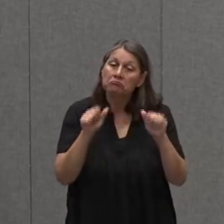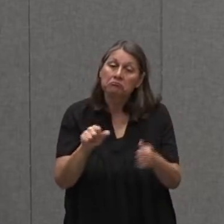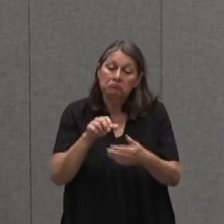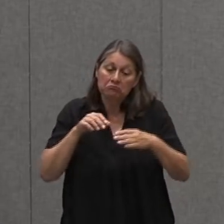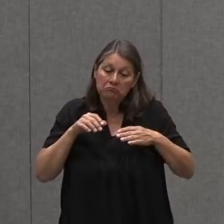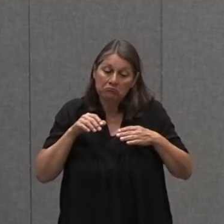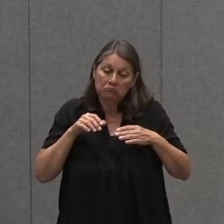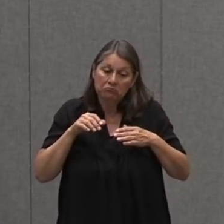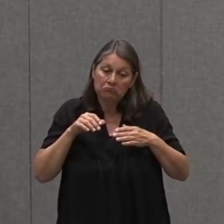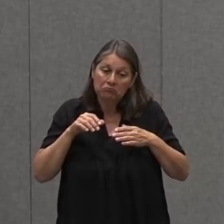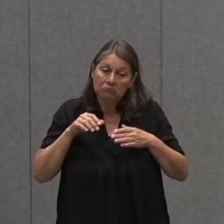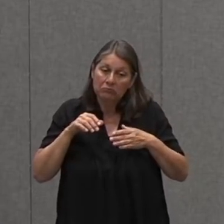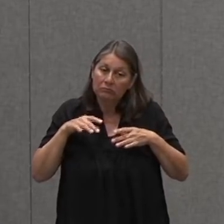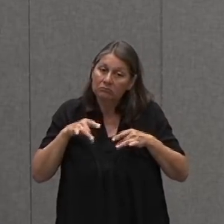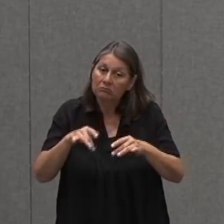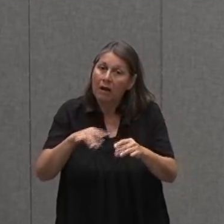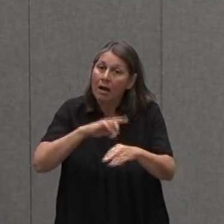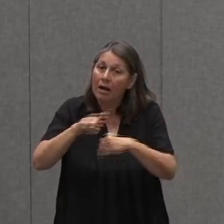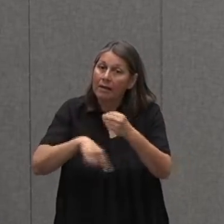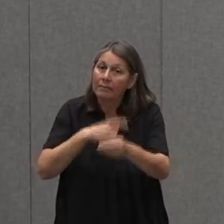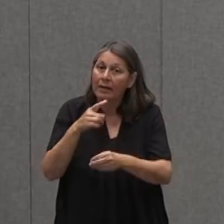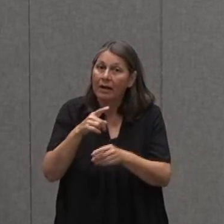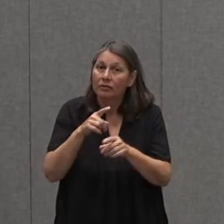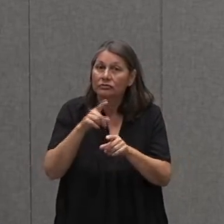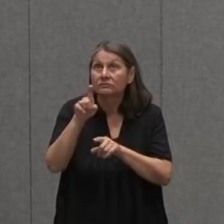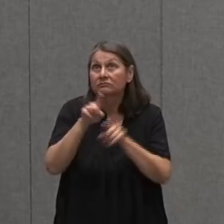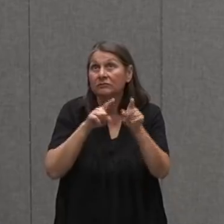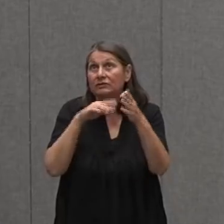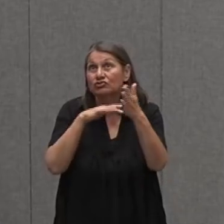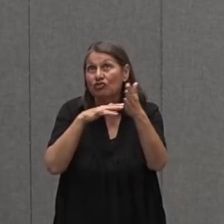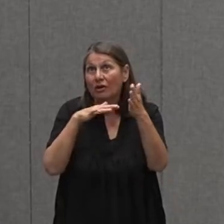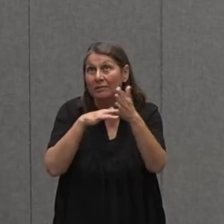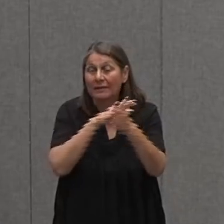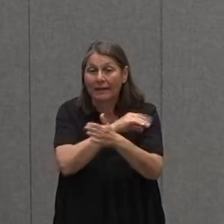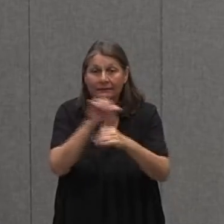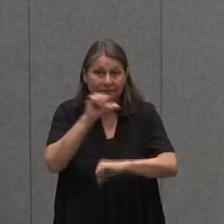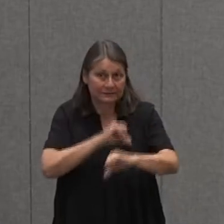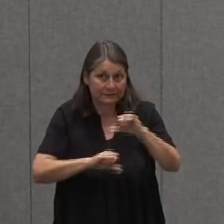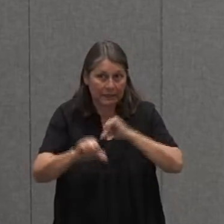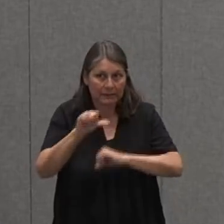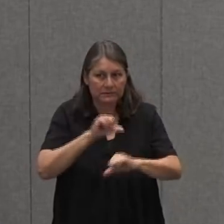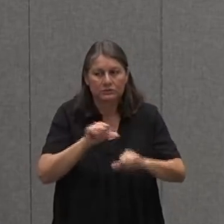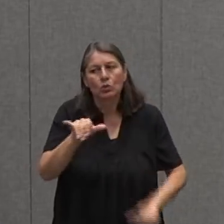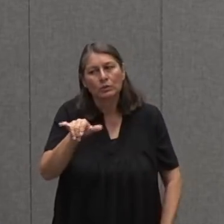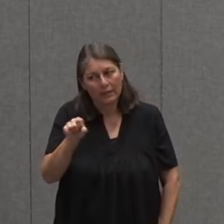So it's a yes, always. Okay, so these are the different types